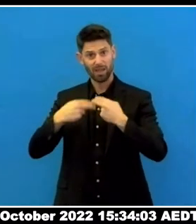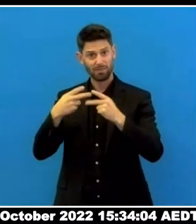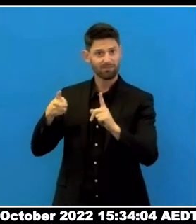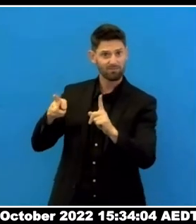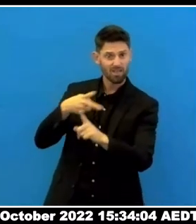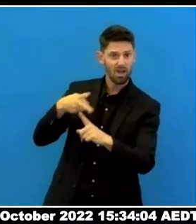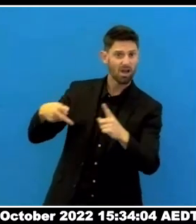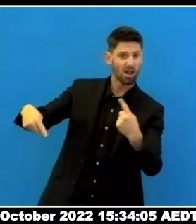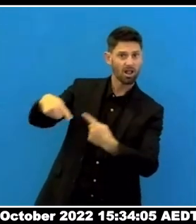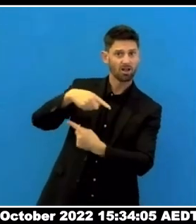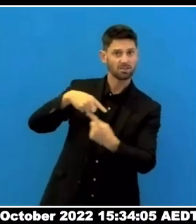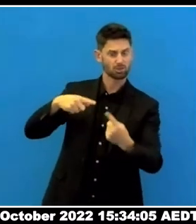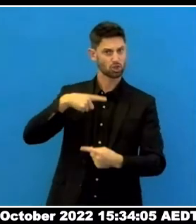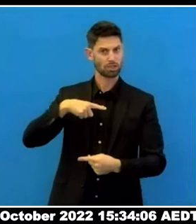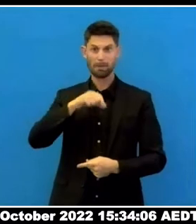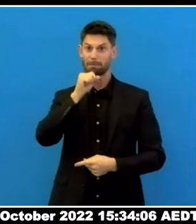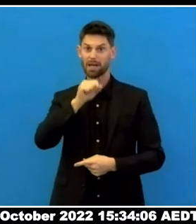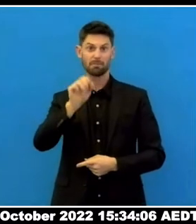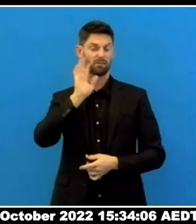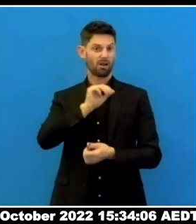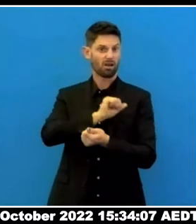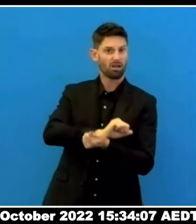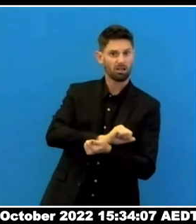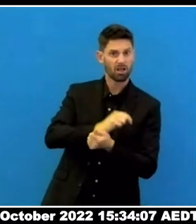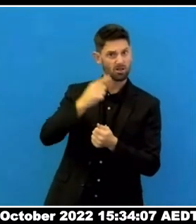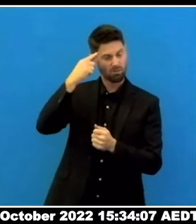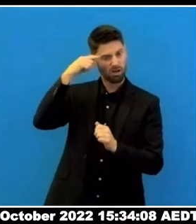and the support for the men with the mental health problems.